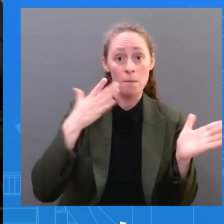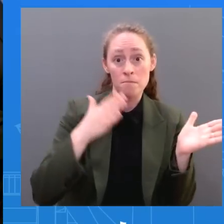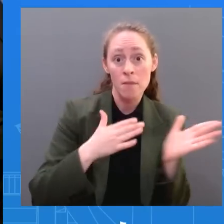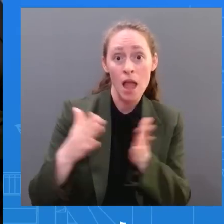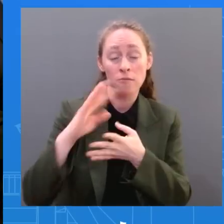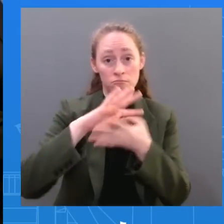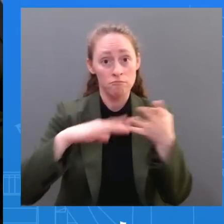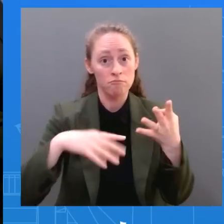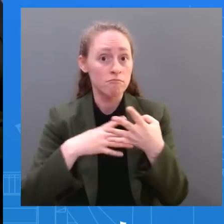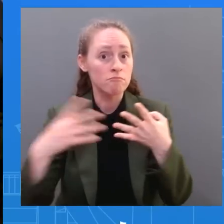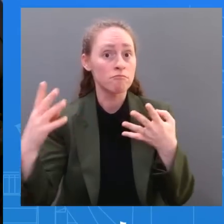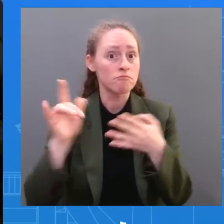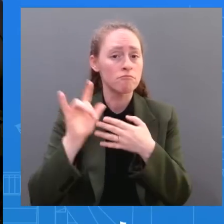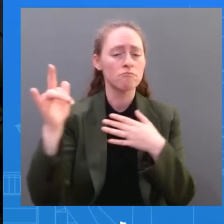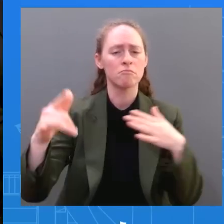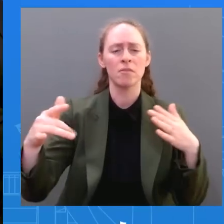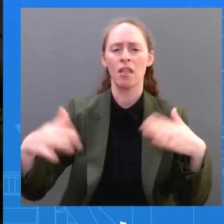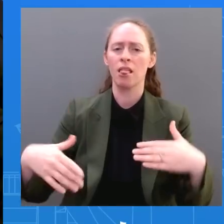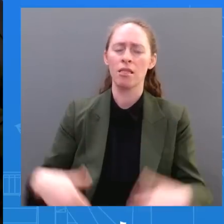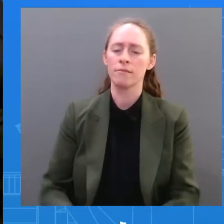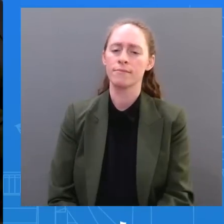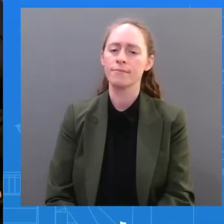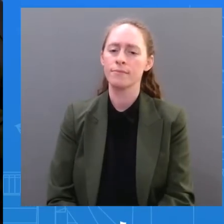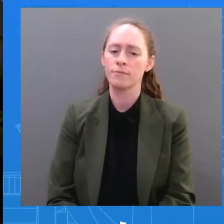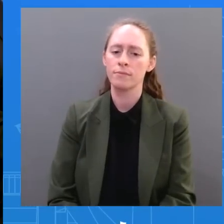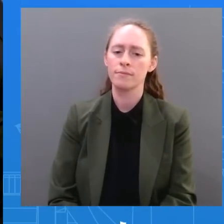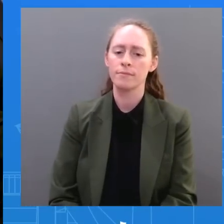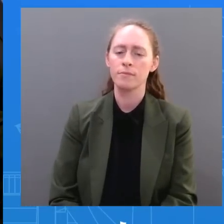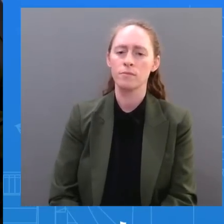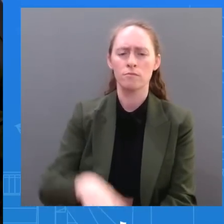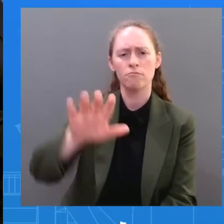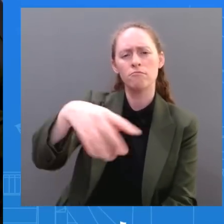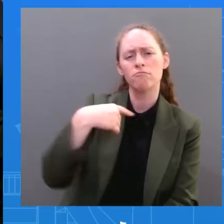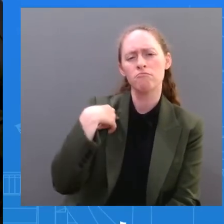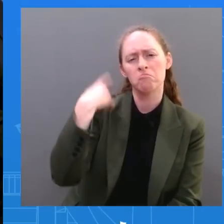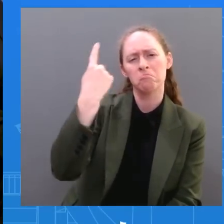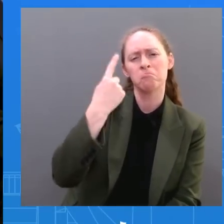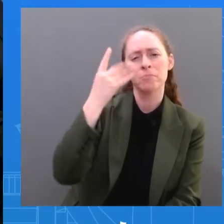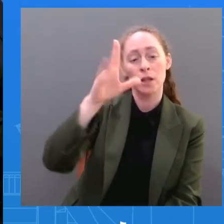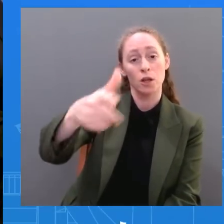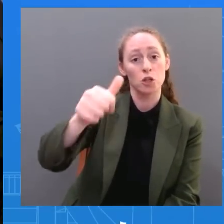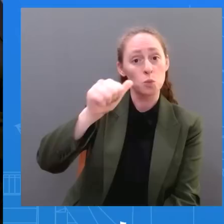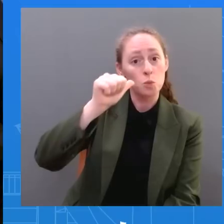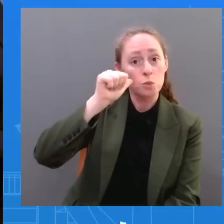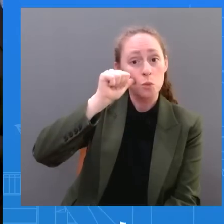when the President is in Cleveland, which is relatively near Akron, do you expect him to address